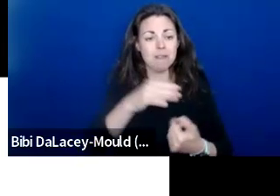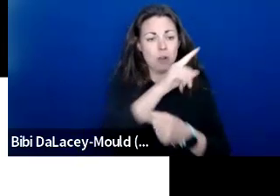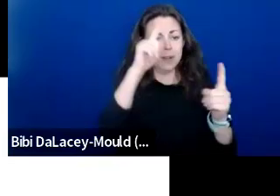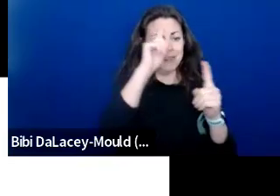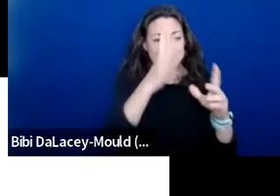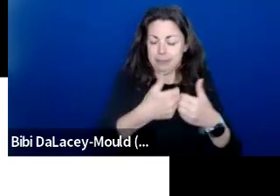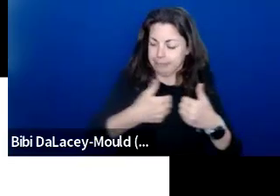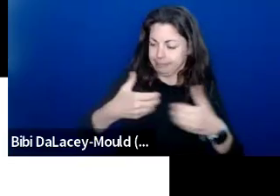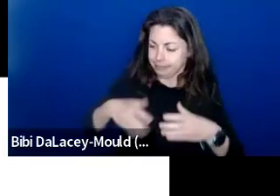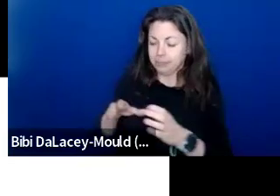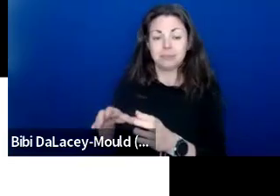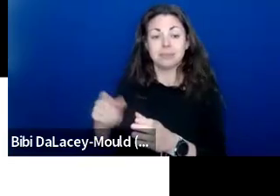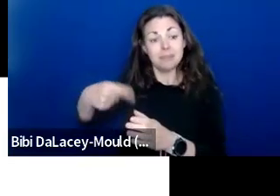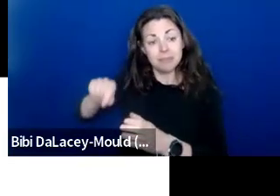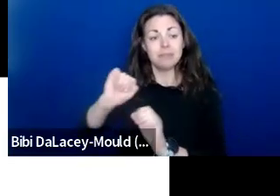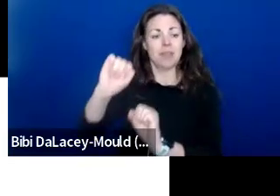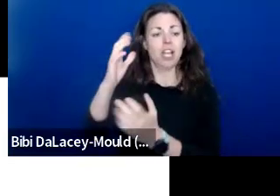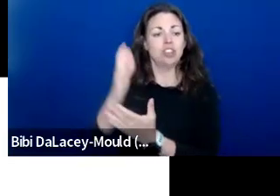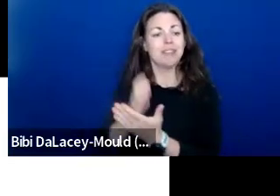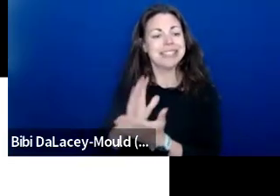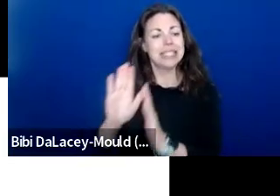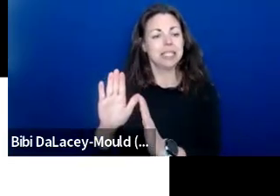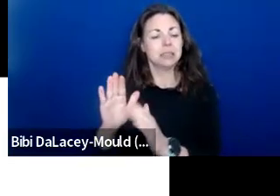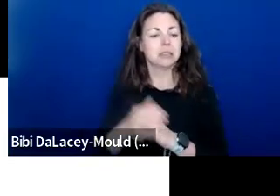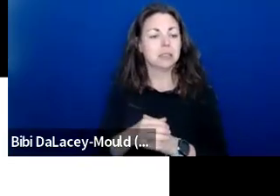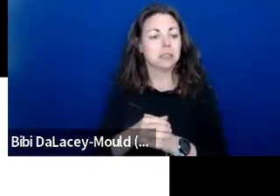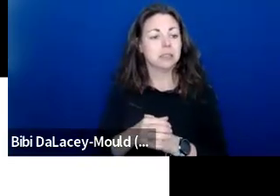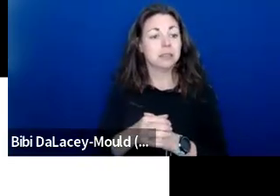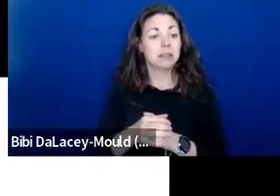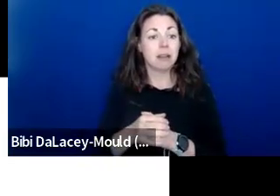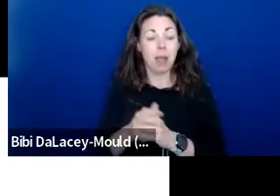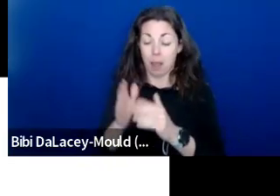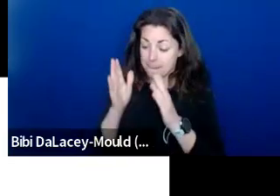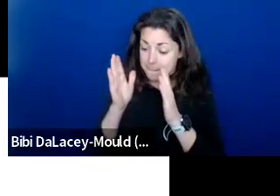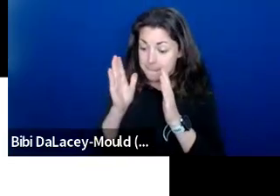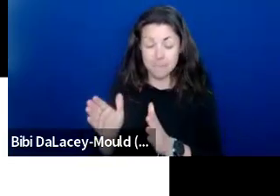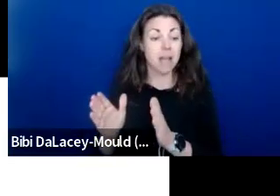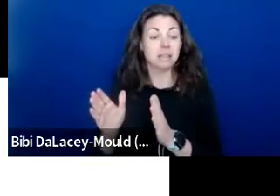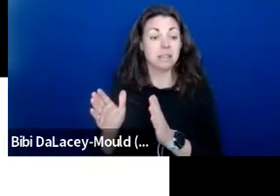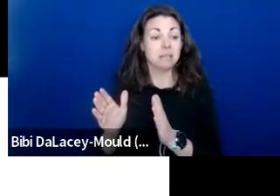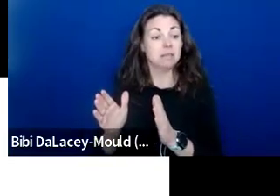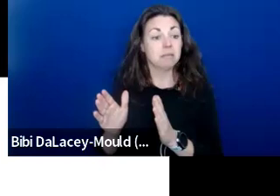and they are charities in their own right. It is mandatory, as per the Education Act of 1996,